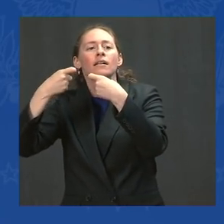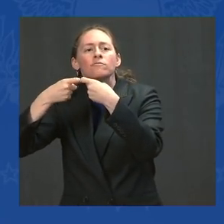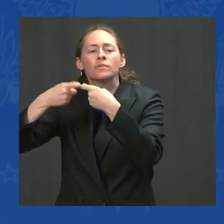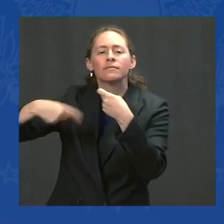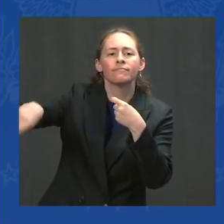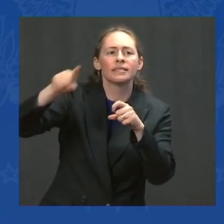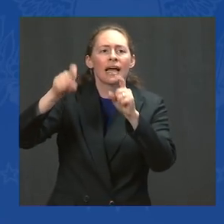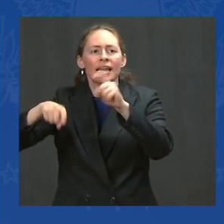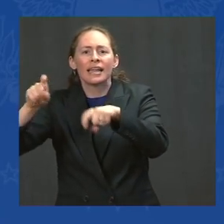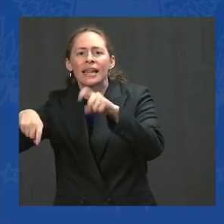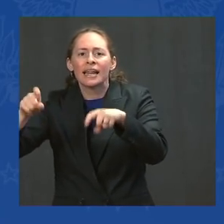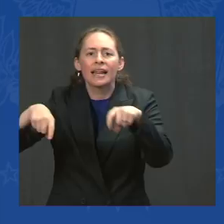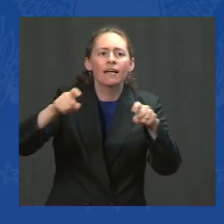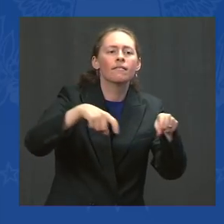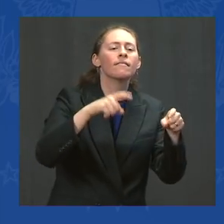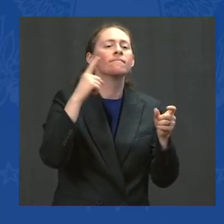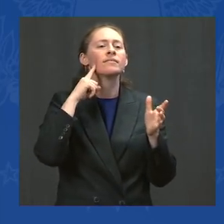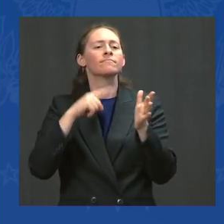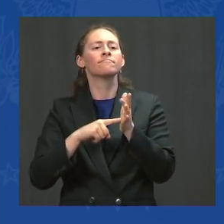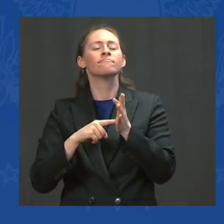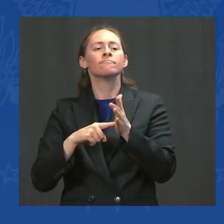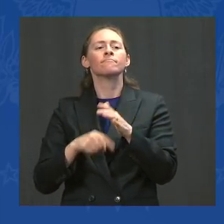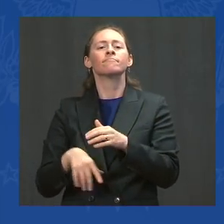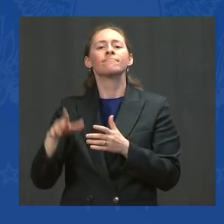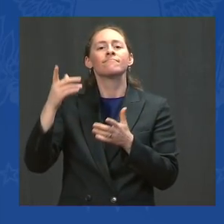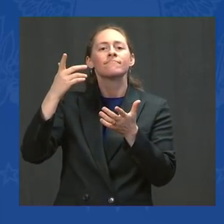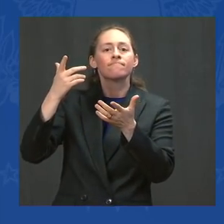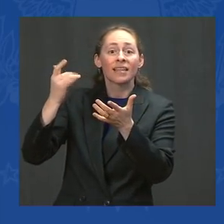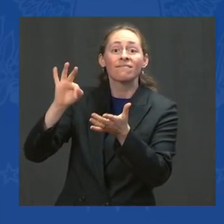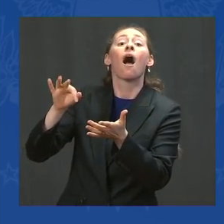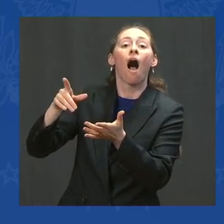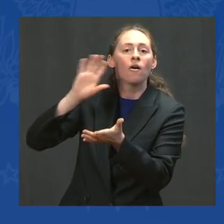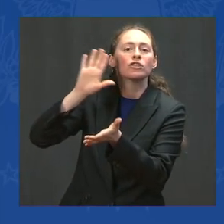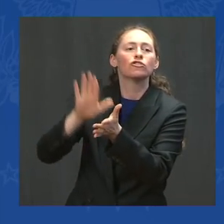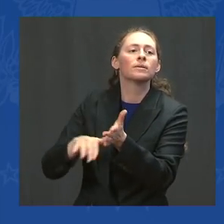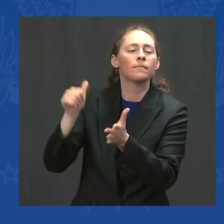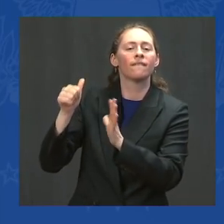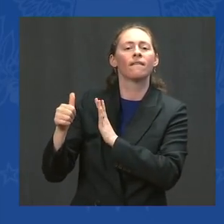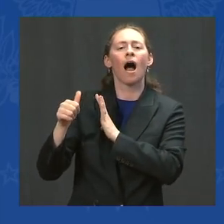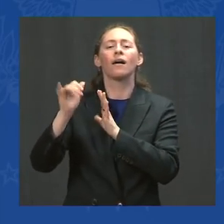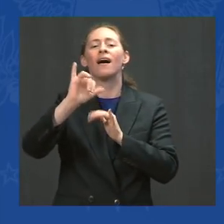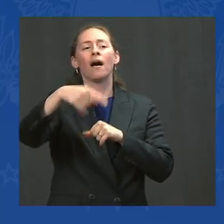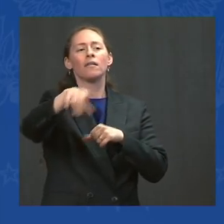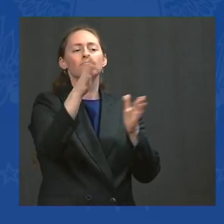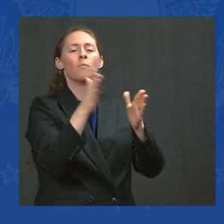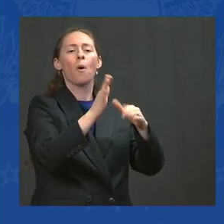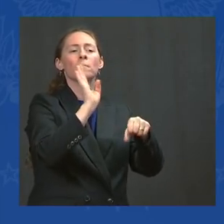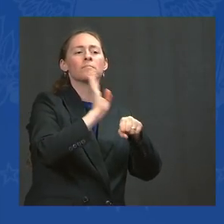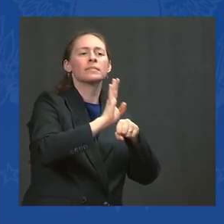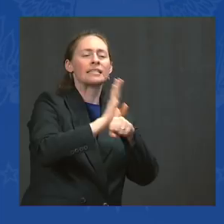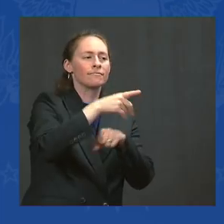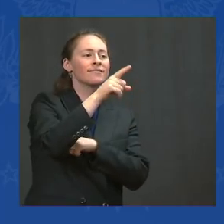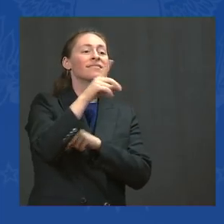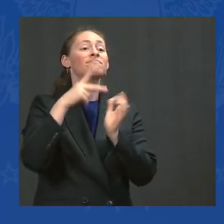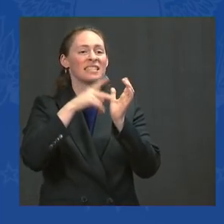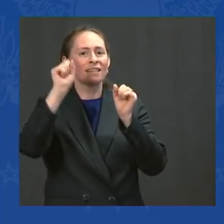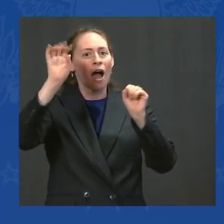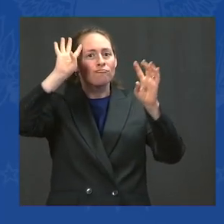Small businesses create and innovate much more seamlessly. If we increase the availability of quality,